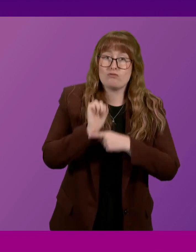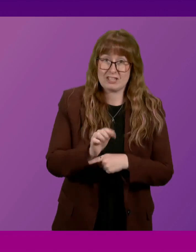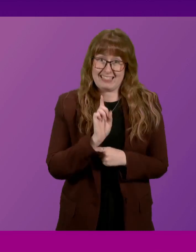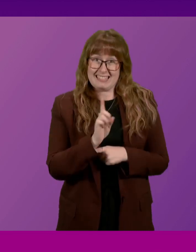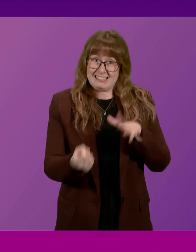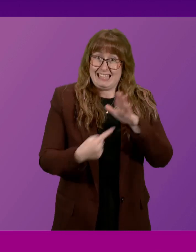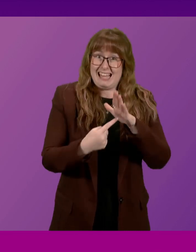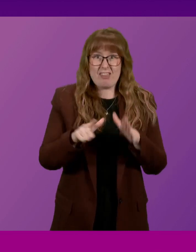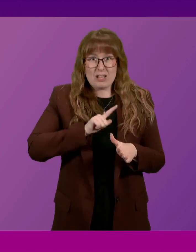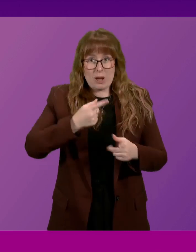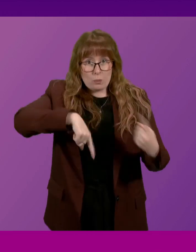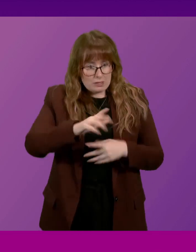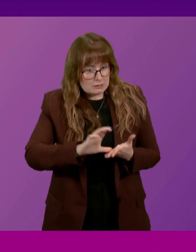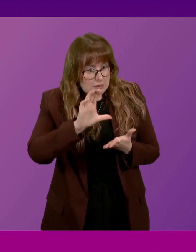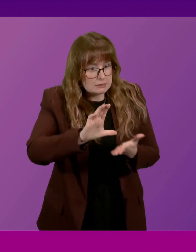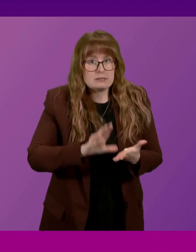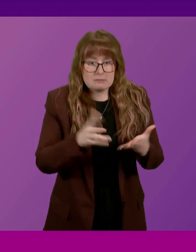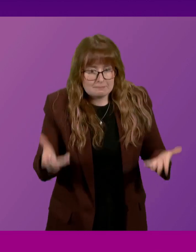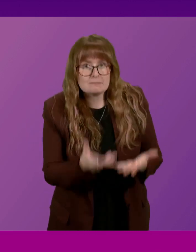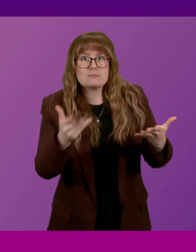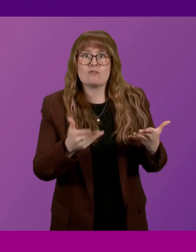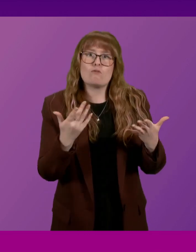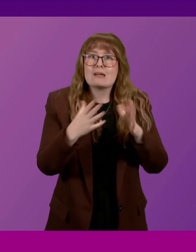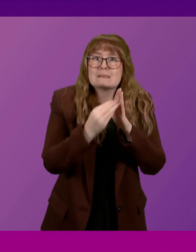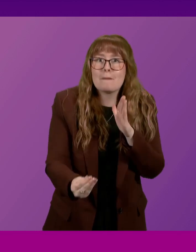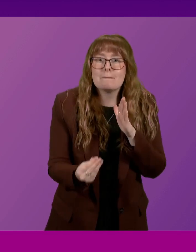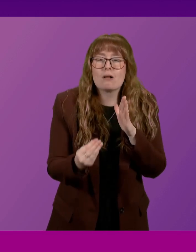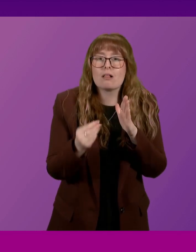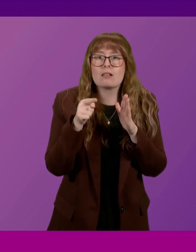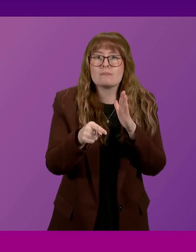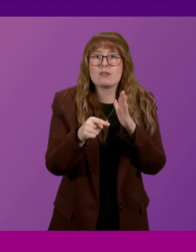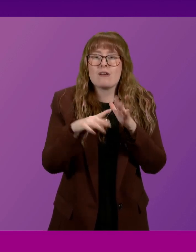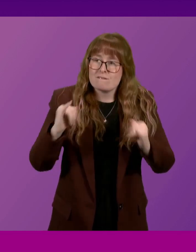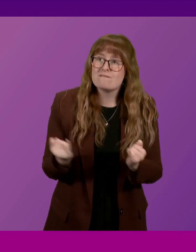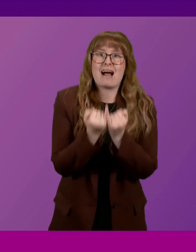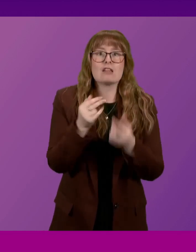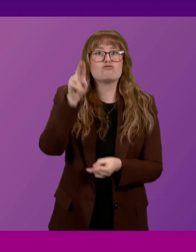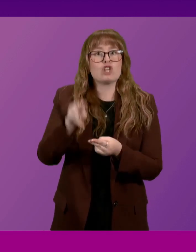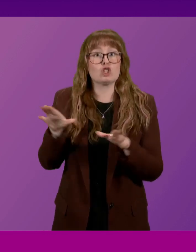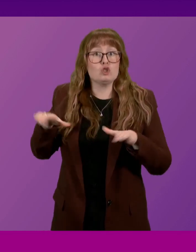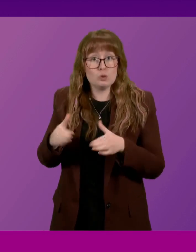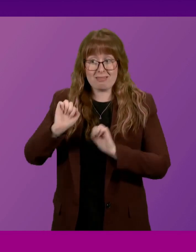invest so much in measures such as the work of the Violence Reduction Unit and